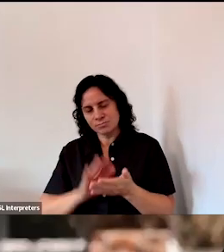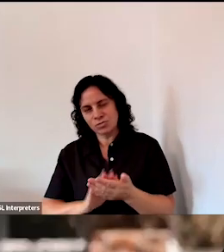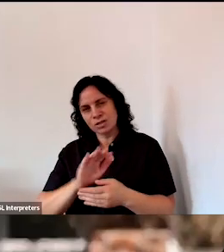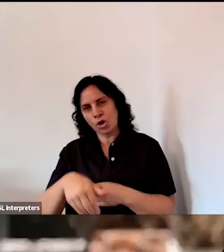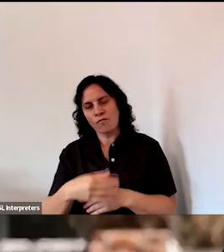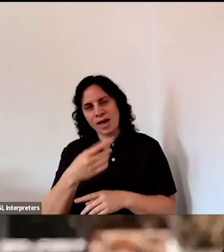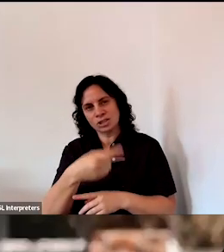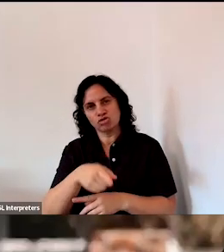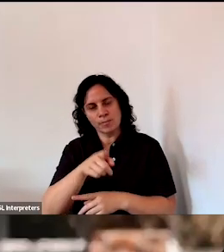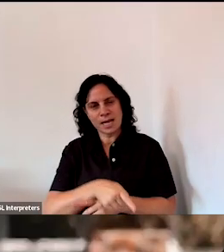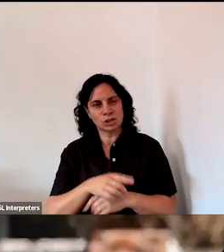So we also see that,